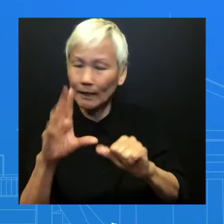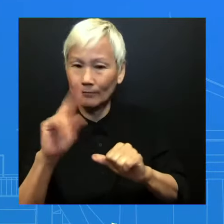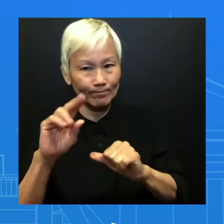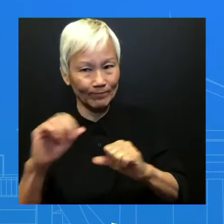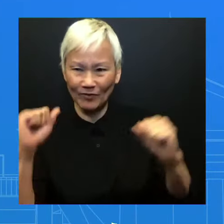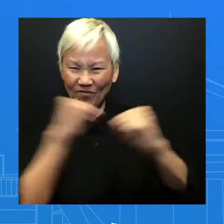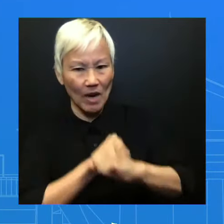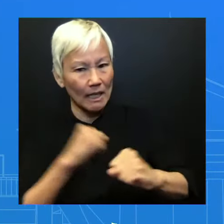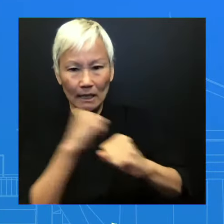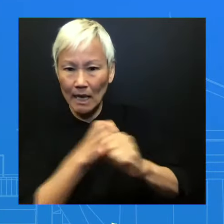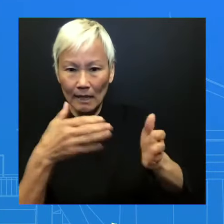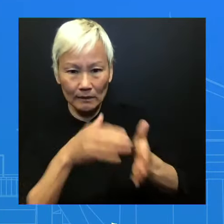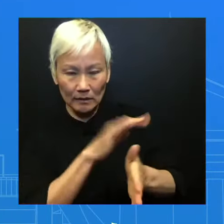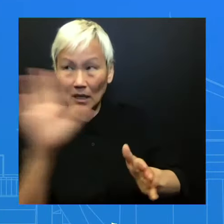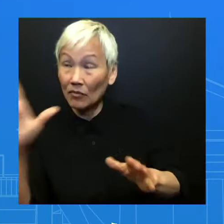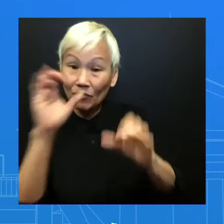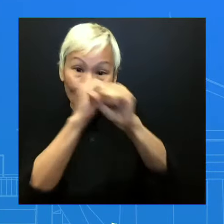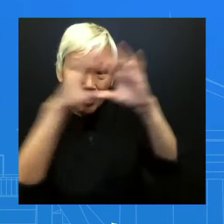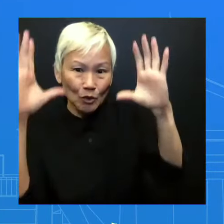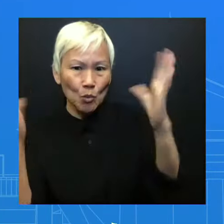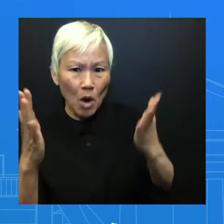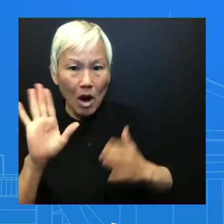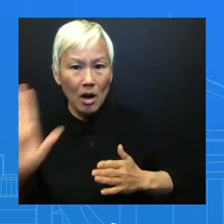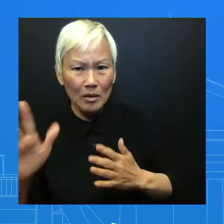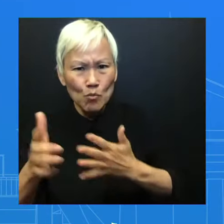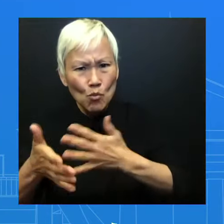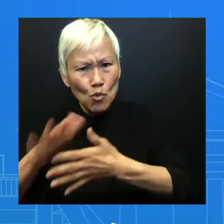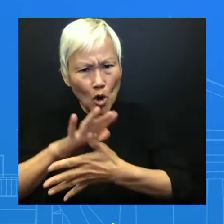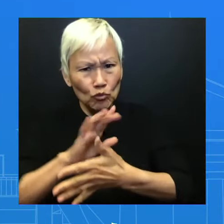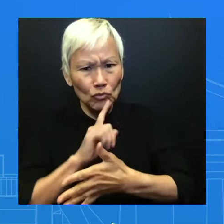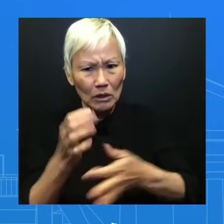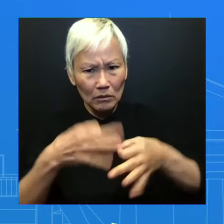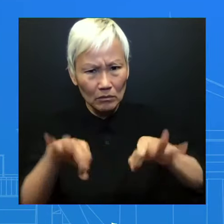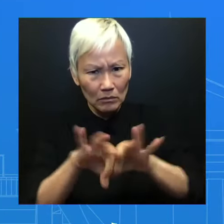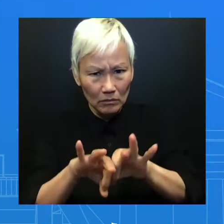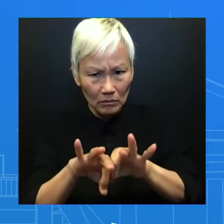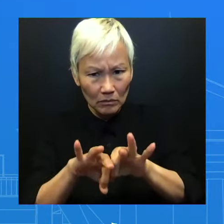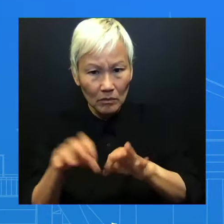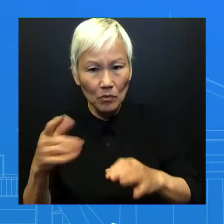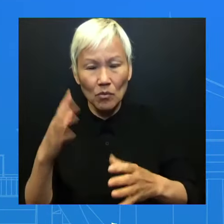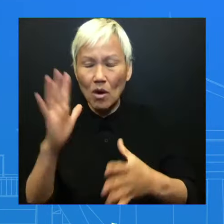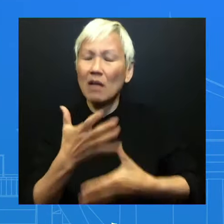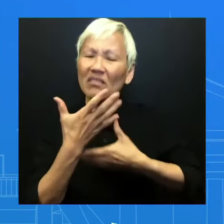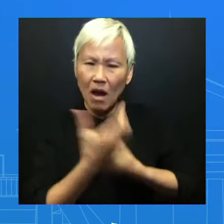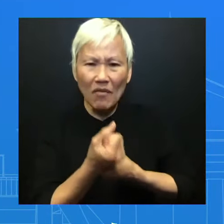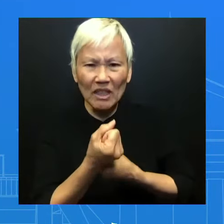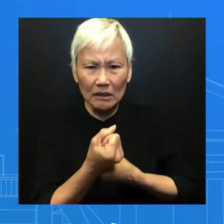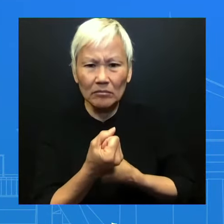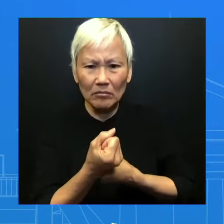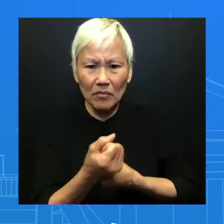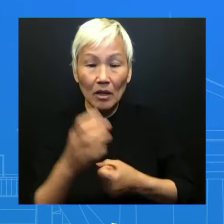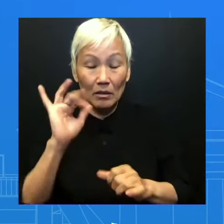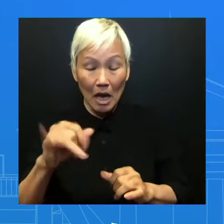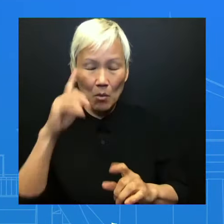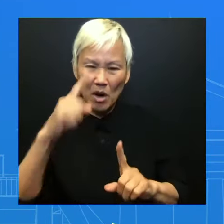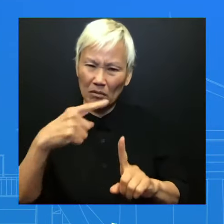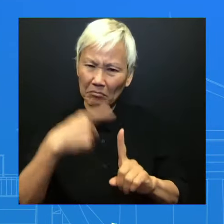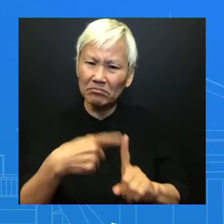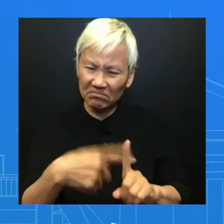and they're going to do that in good faith. At the end of the day, everyone understands that the only way to move forward here